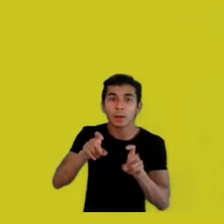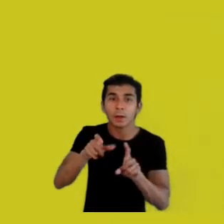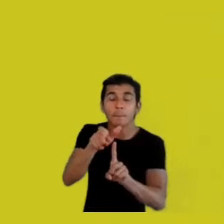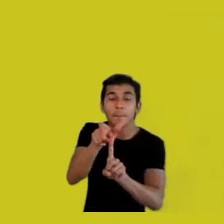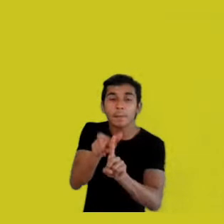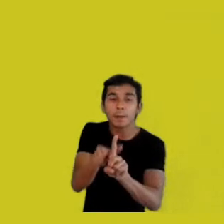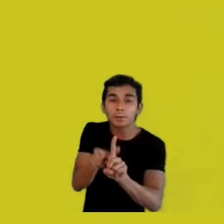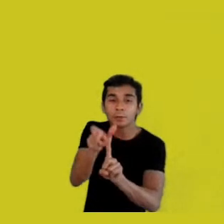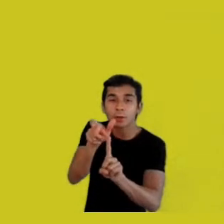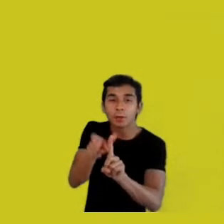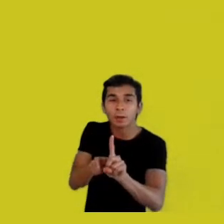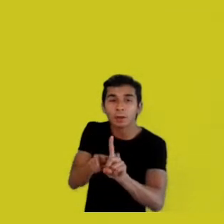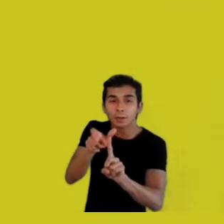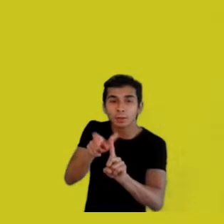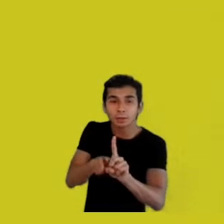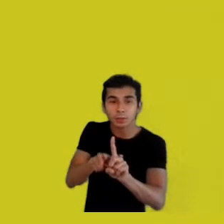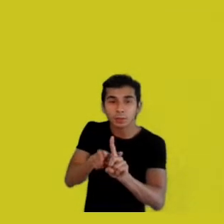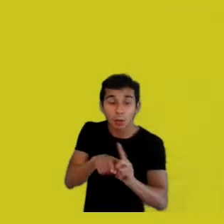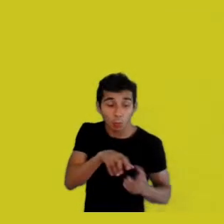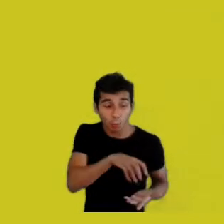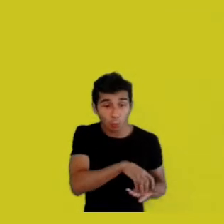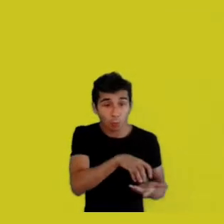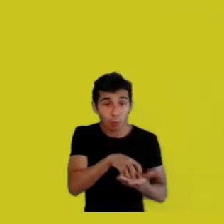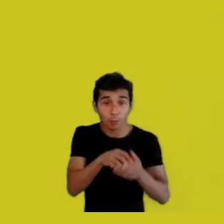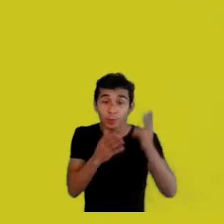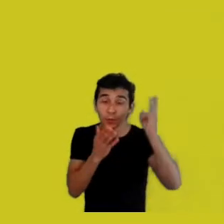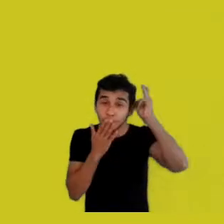and the radical difference of conception.